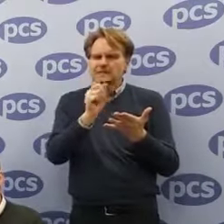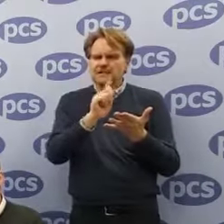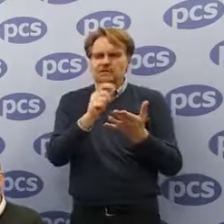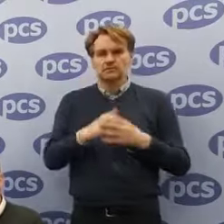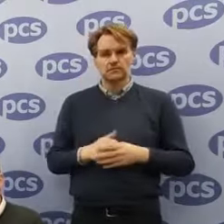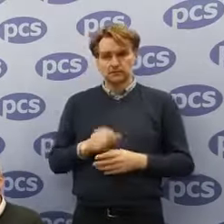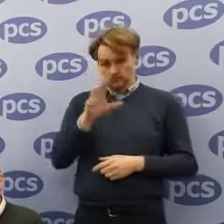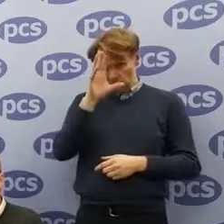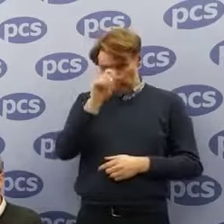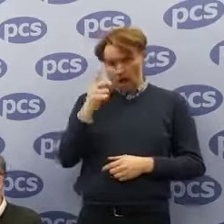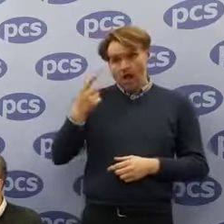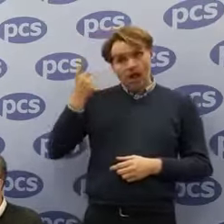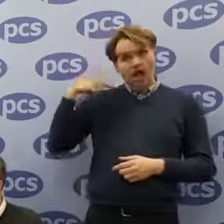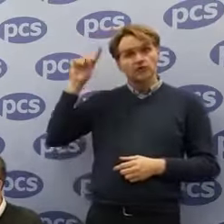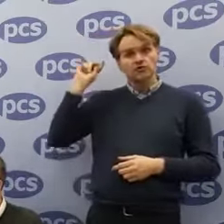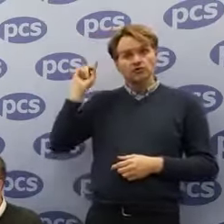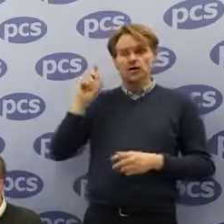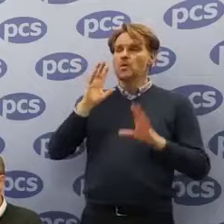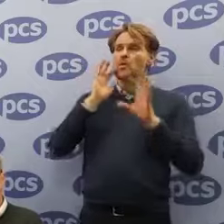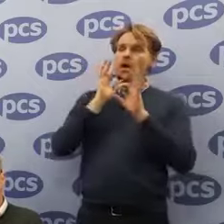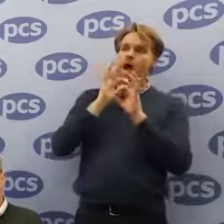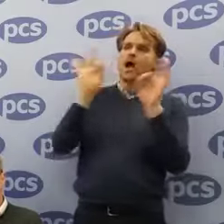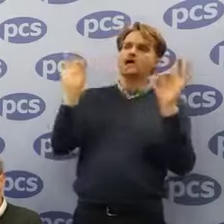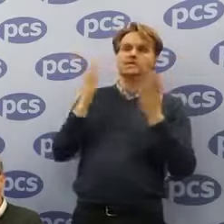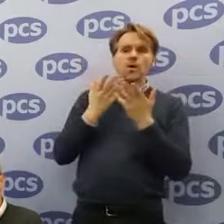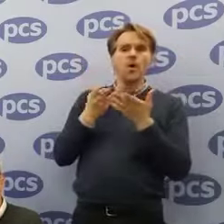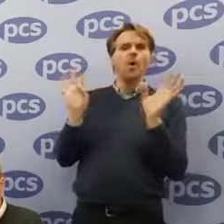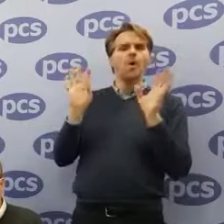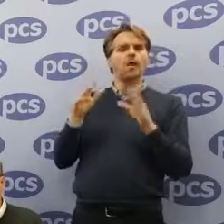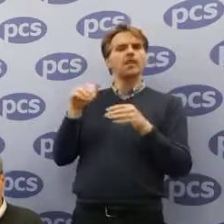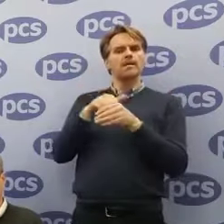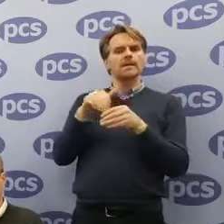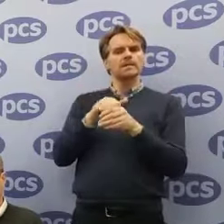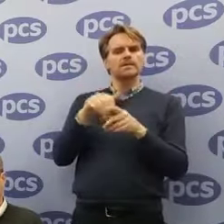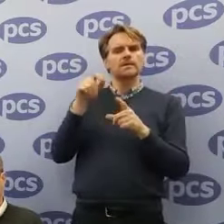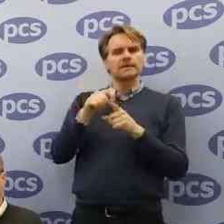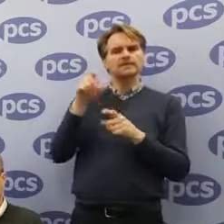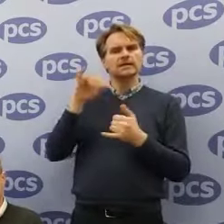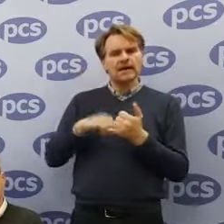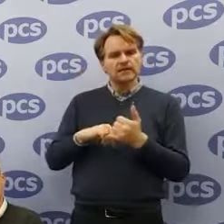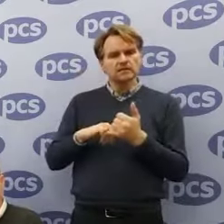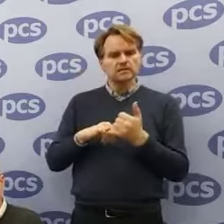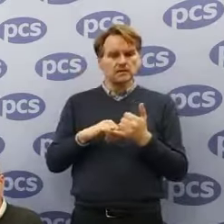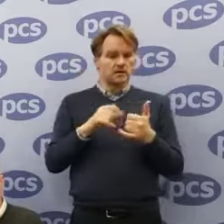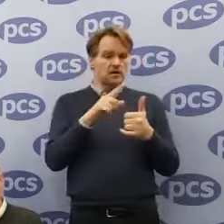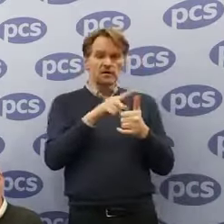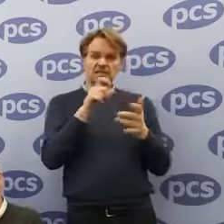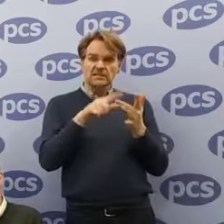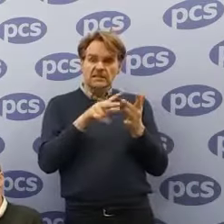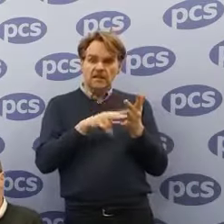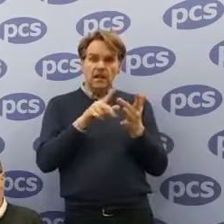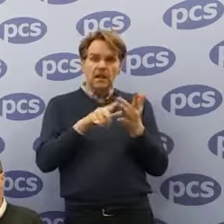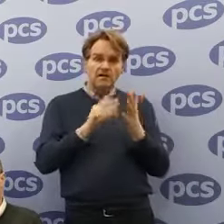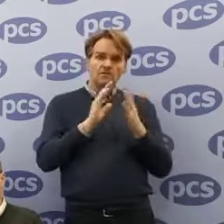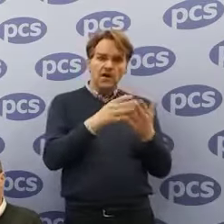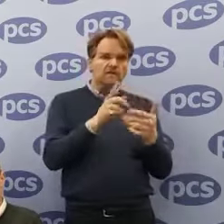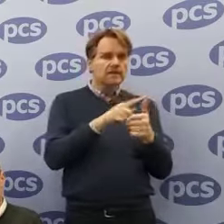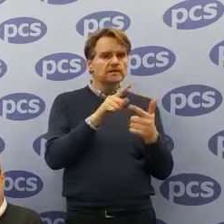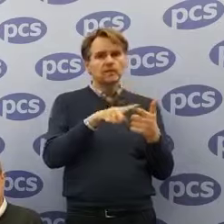balloted all of our members in the public sector, that's the core civil service, that's people in the devolved administrations, it's people in